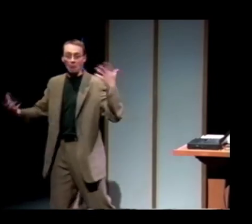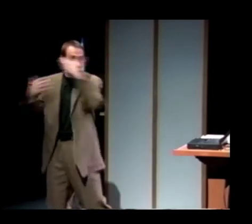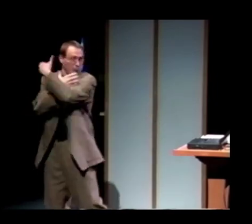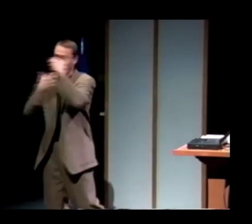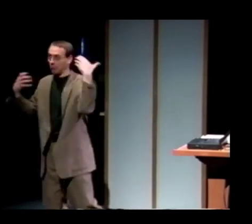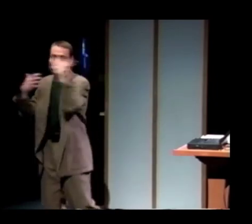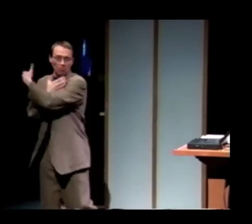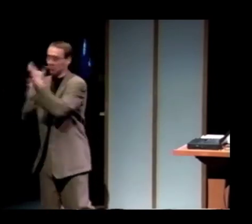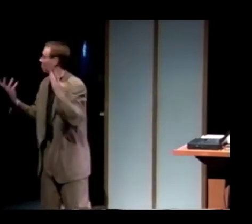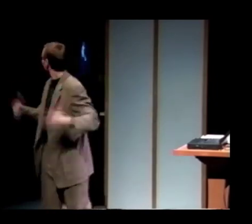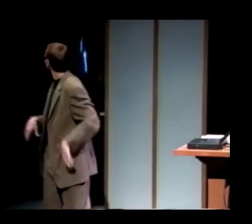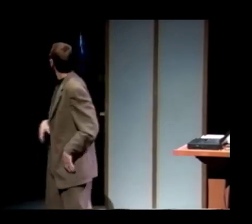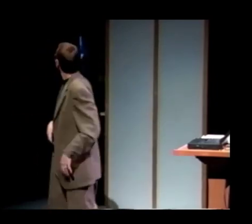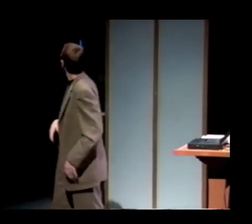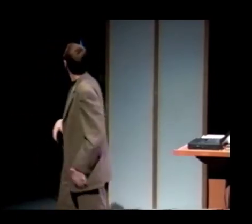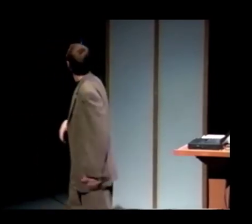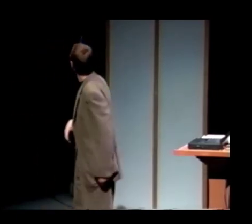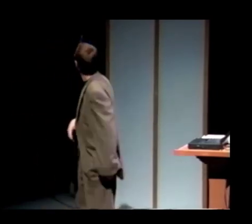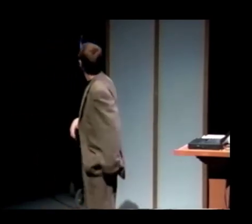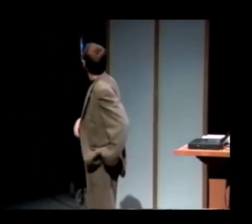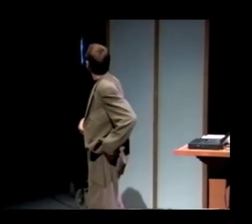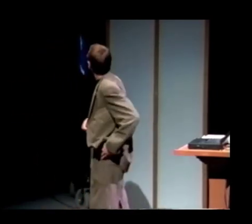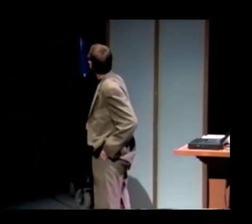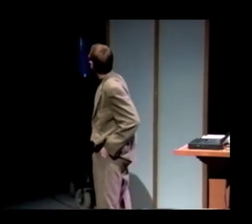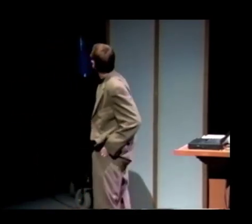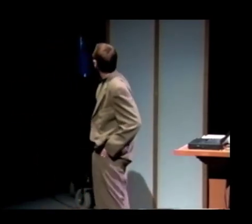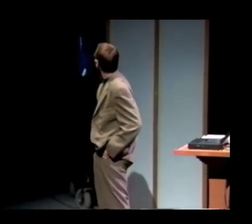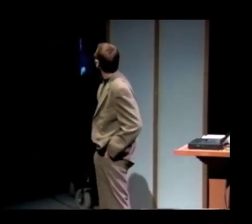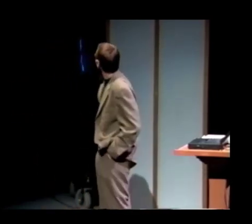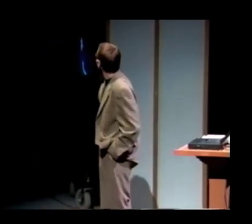CUBISM MAYBE, DOING CUBISM, RIGHT? HOW DO YOU REPRESENT THAT?